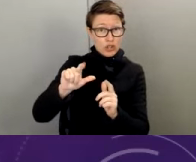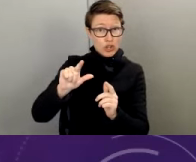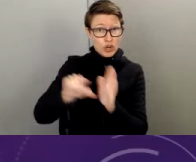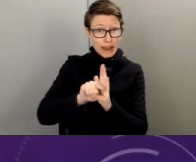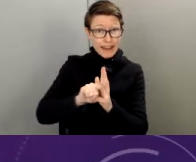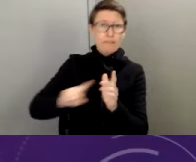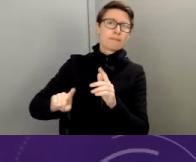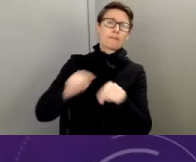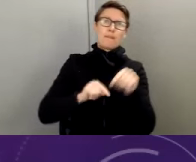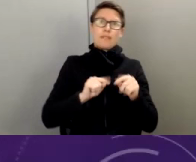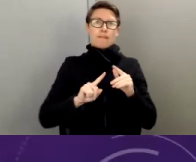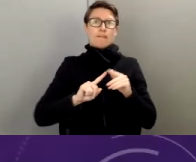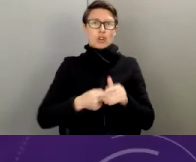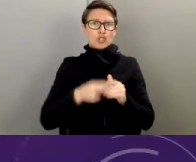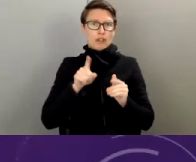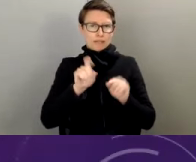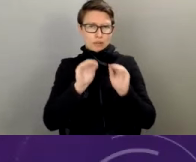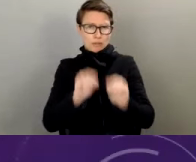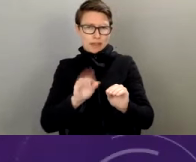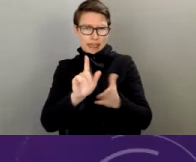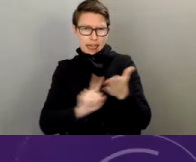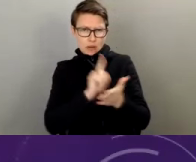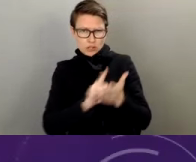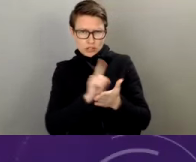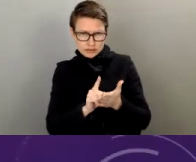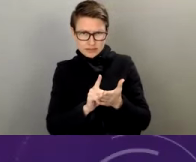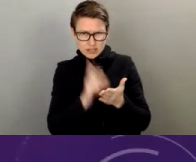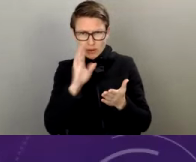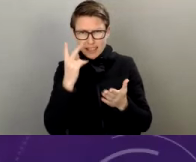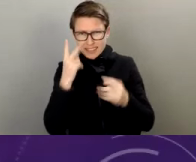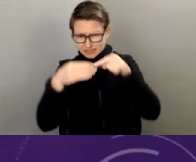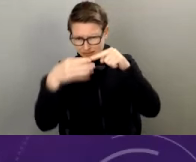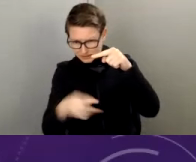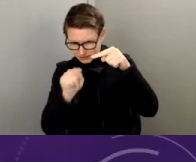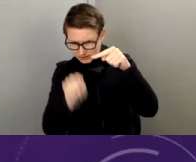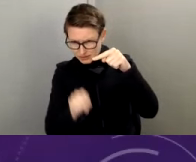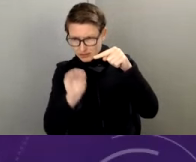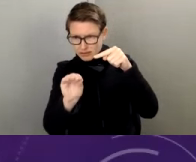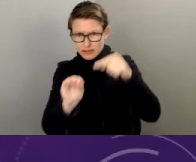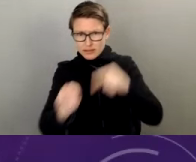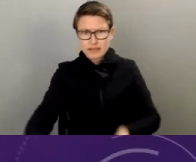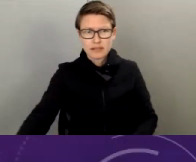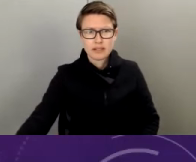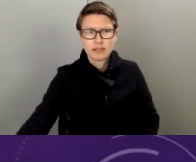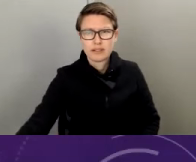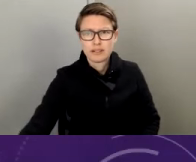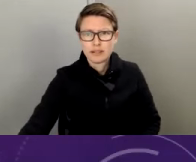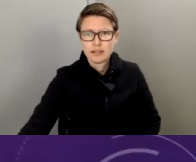And there's a dropdown or fill box next to that. Only classes